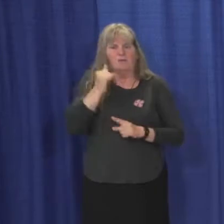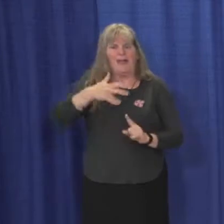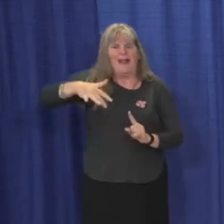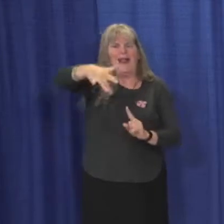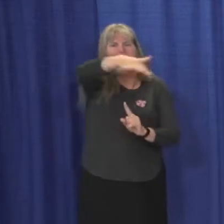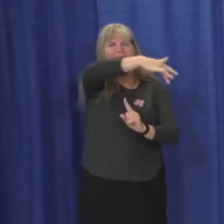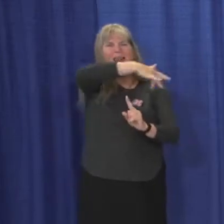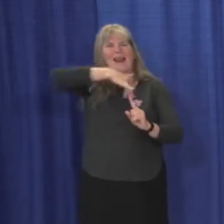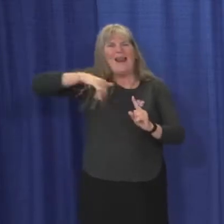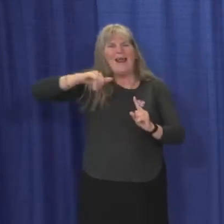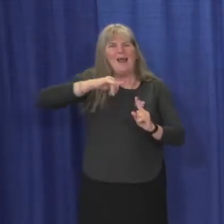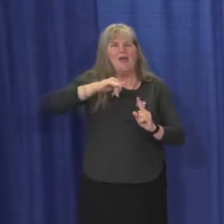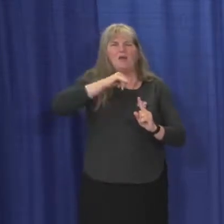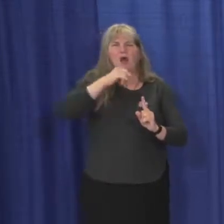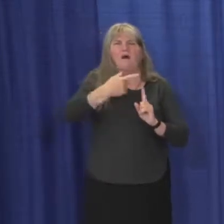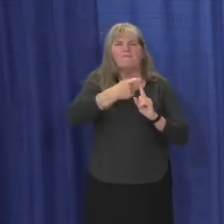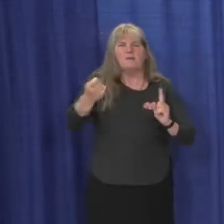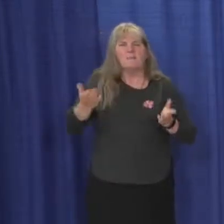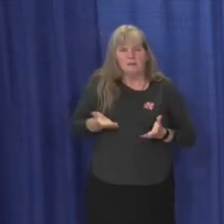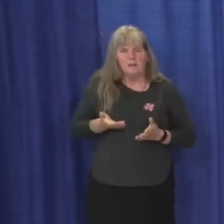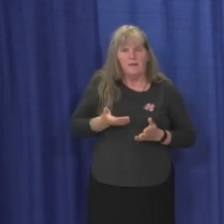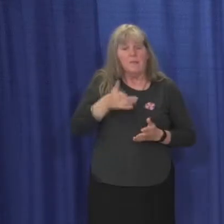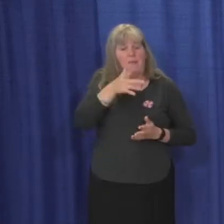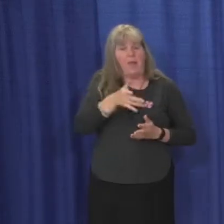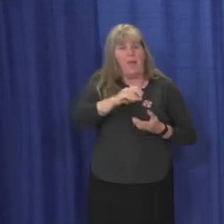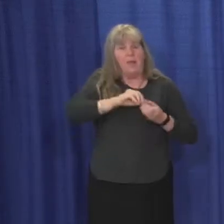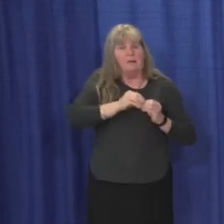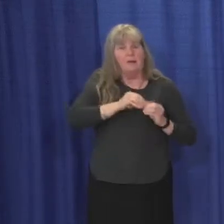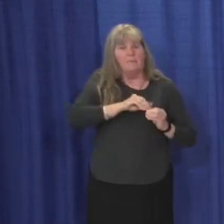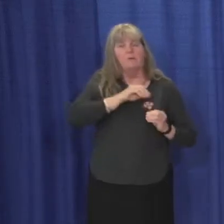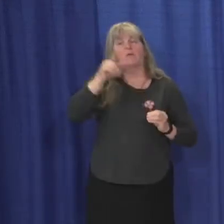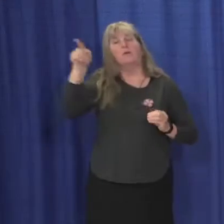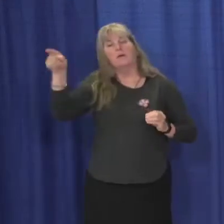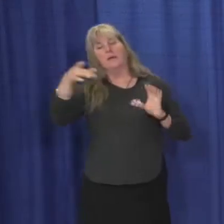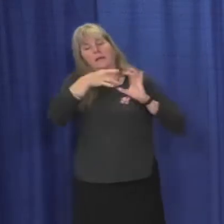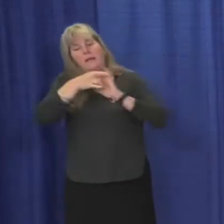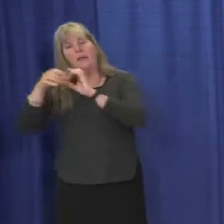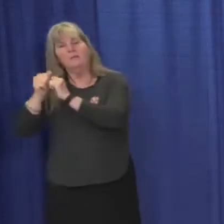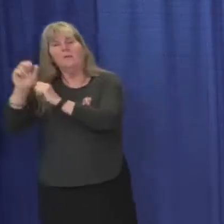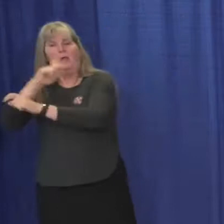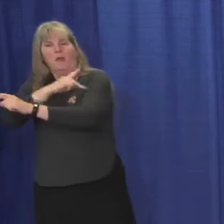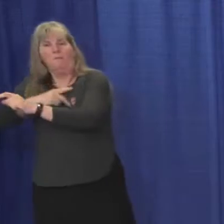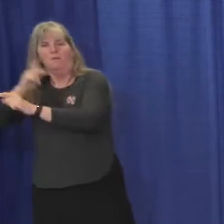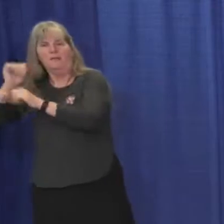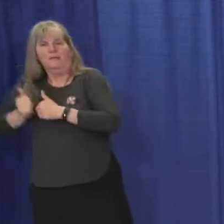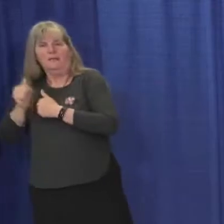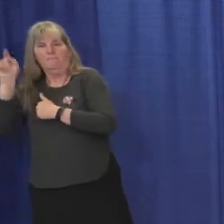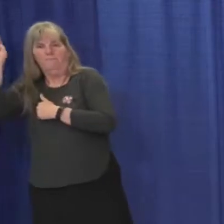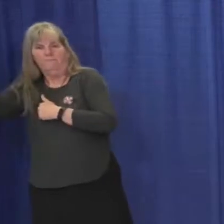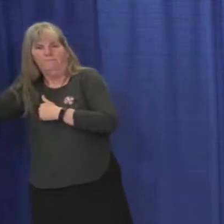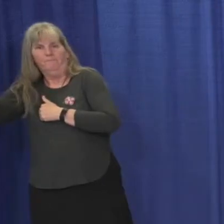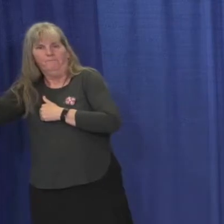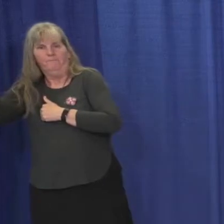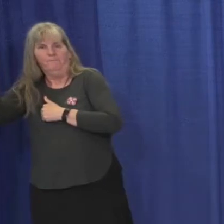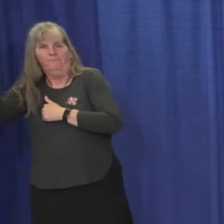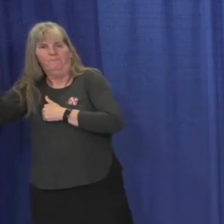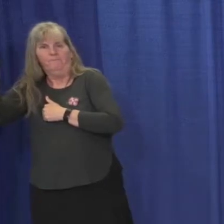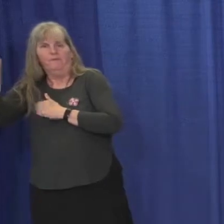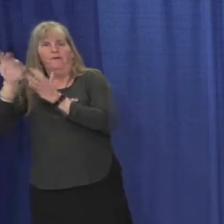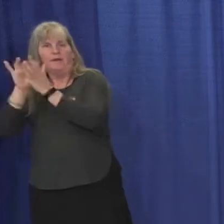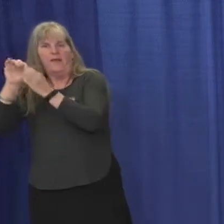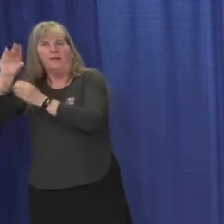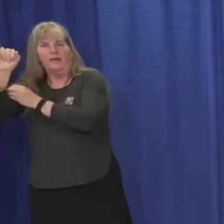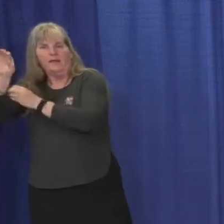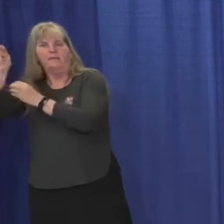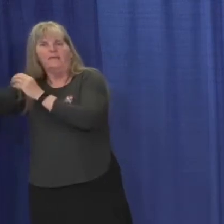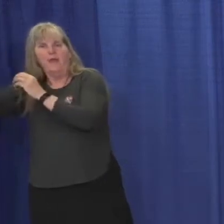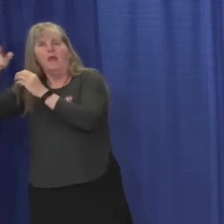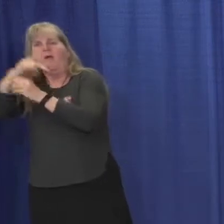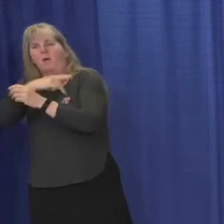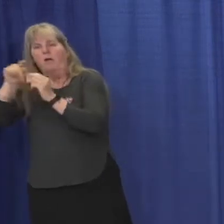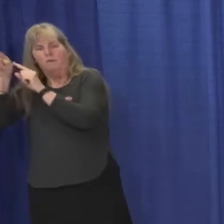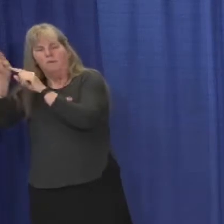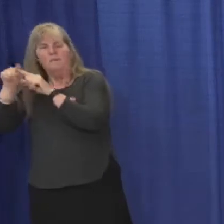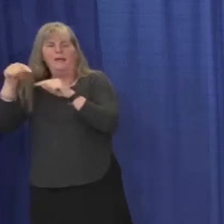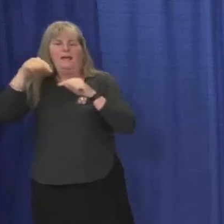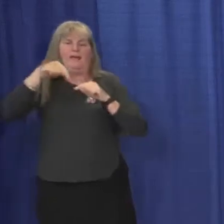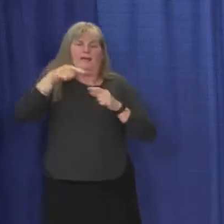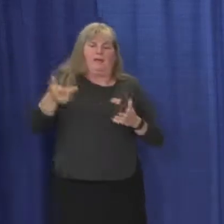count and they are accounted as